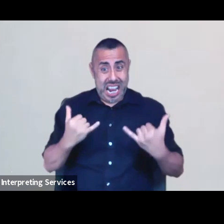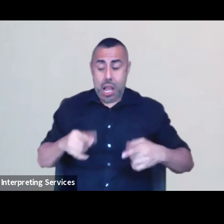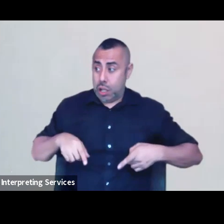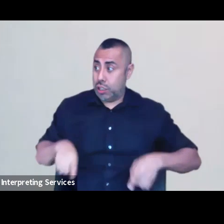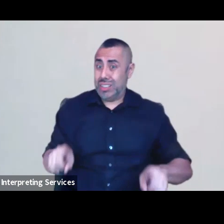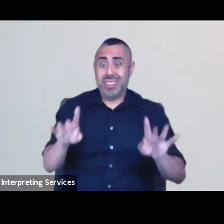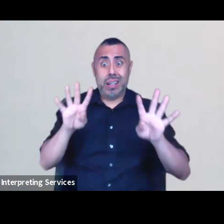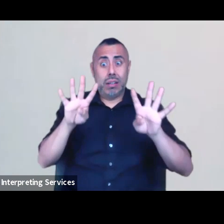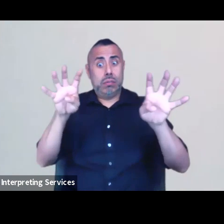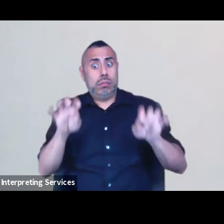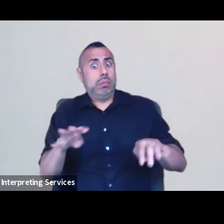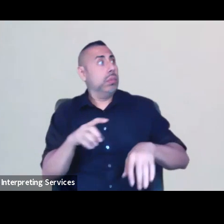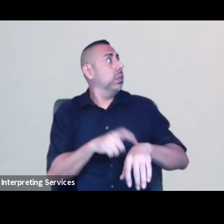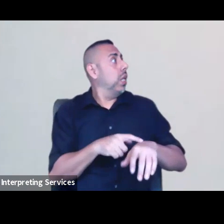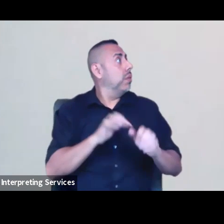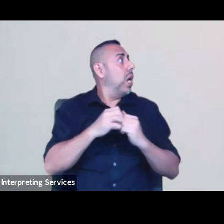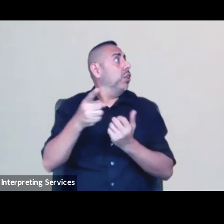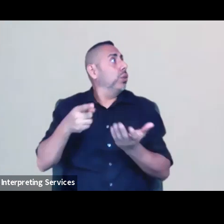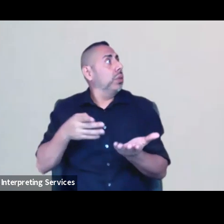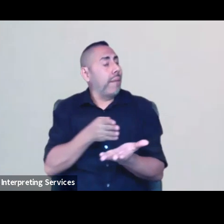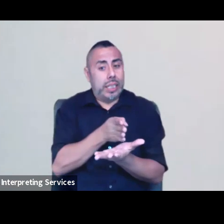I mostly just want to underline, do not be ashamed,